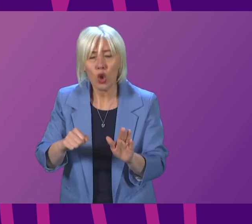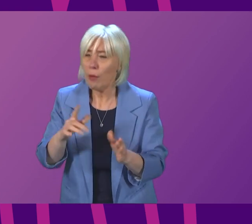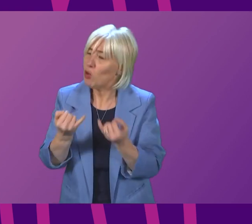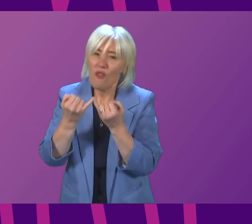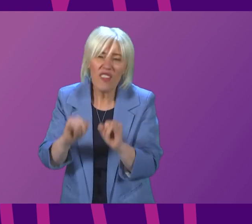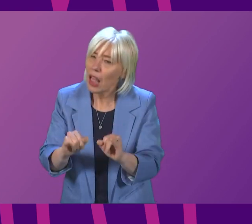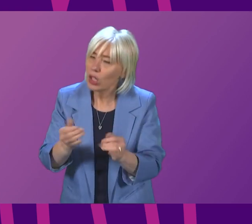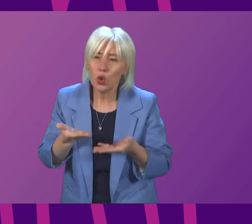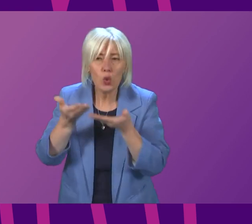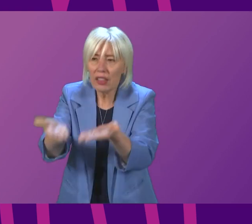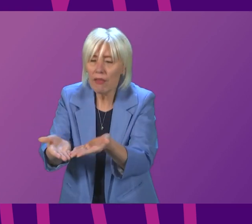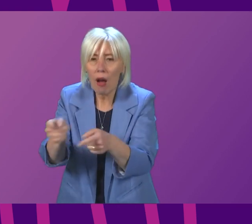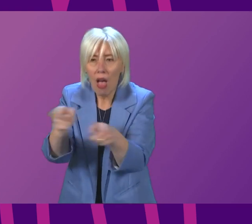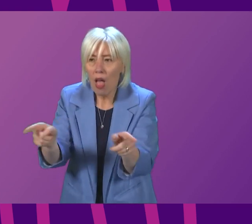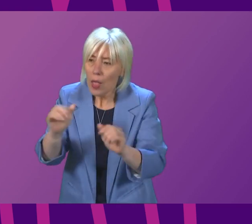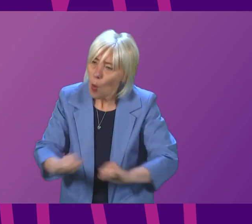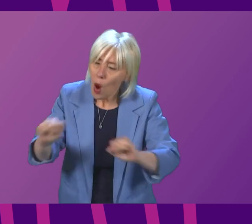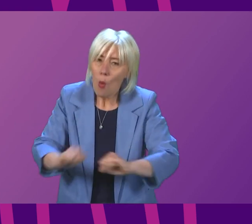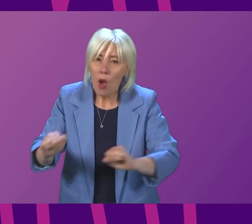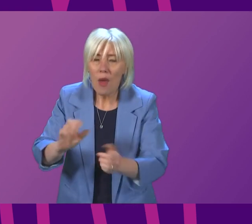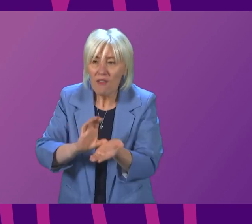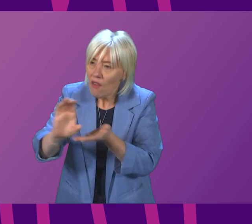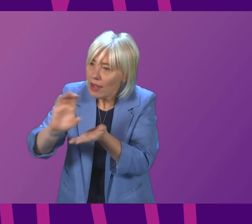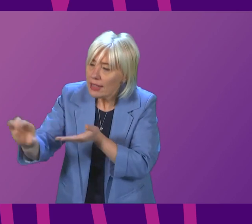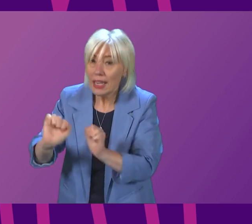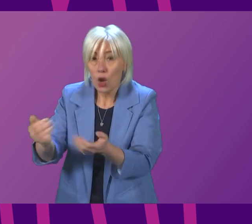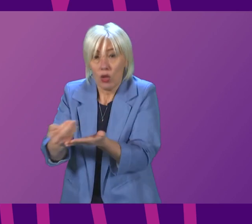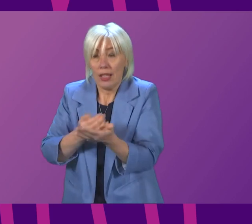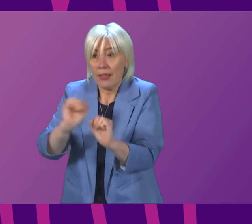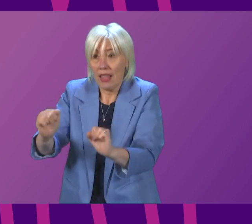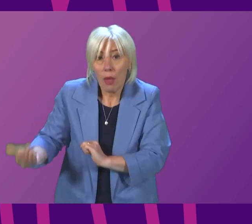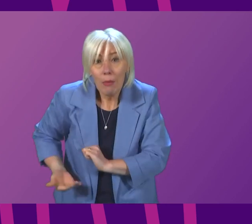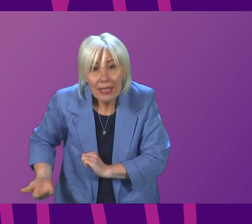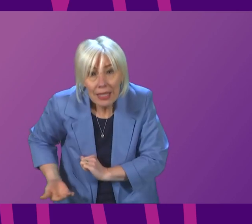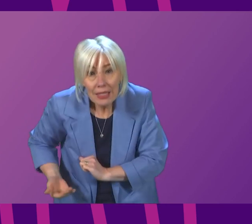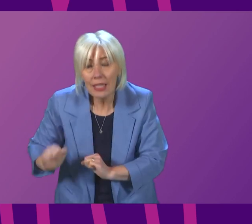They are waiting for that vital funding to protect their businesses and protect jobs,